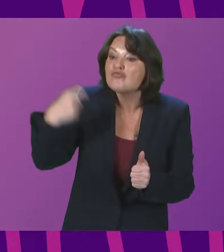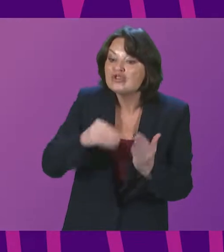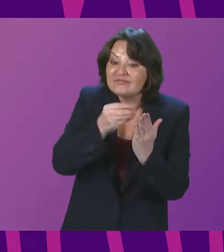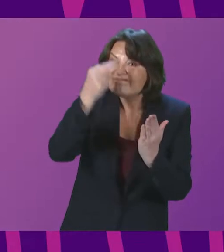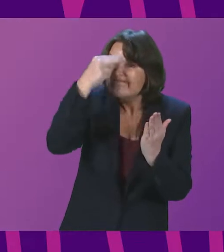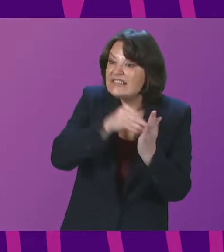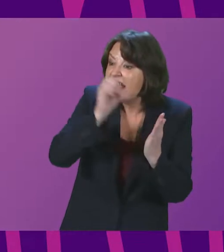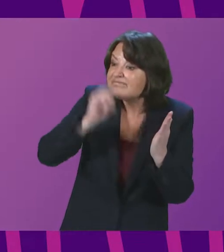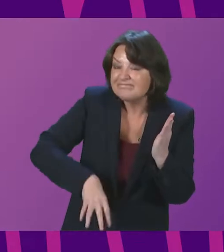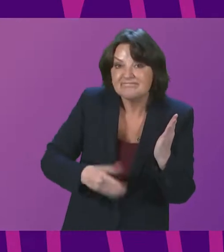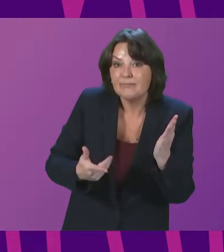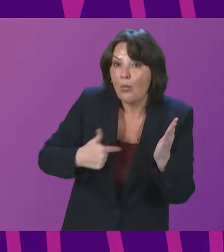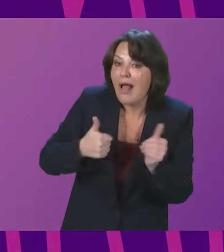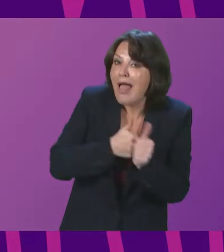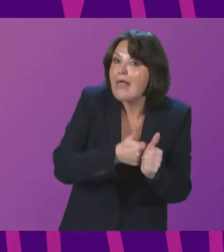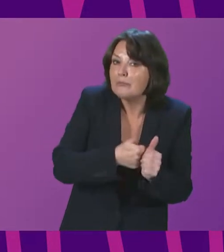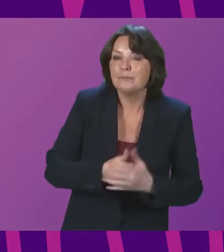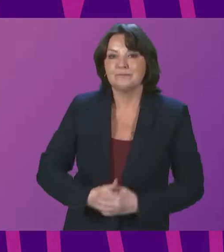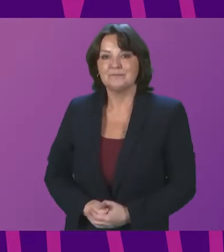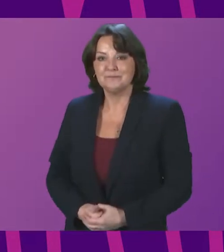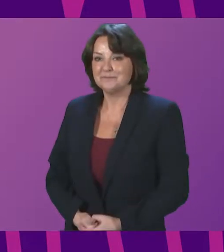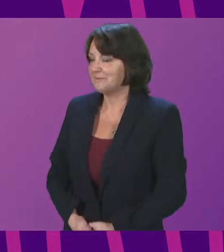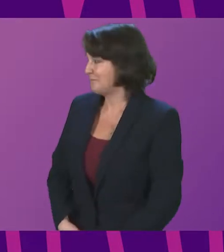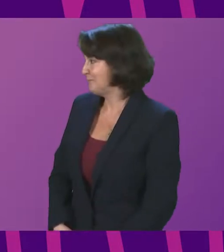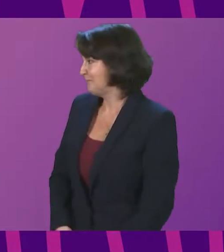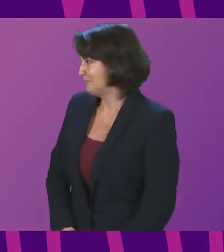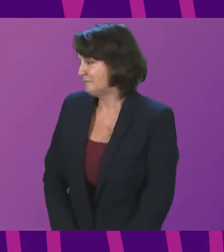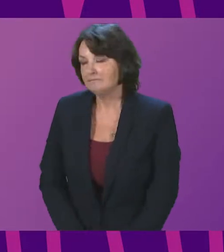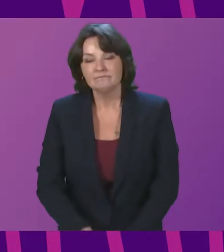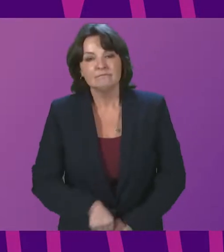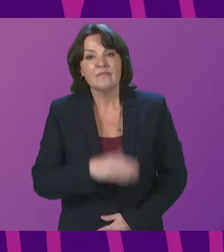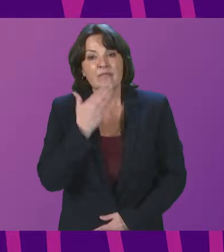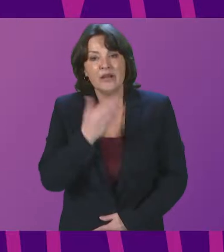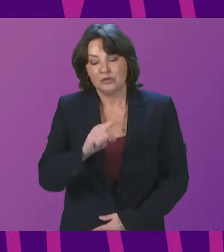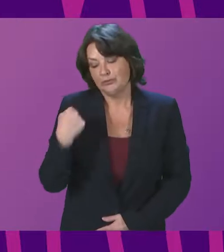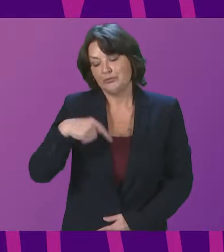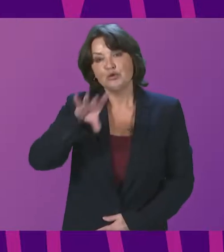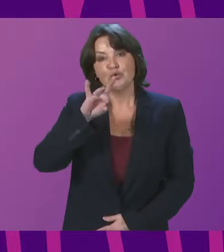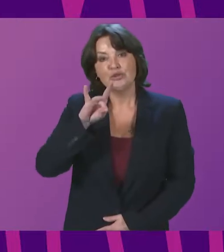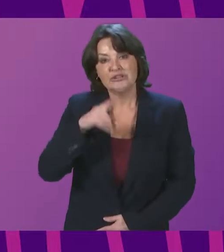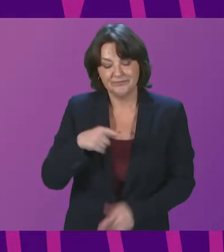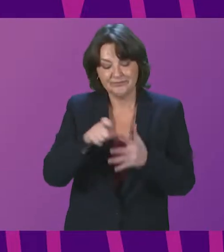On Tuesday, Dawnfresh Seafoods went into administration.